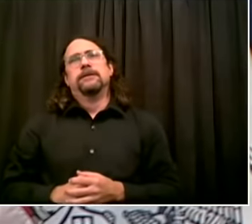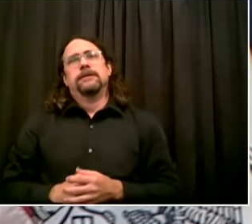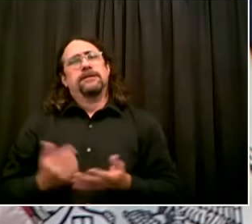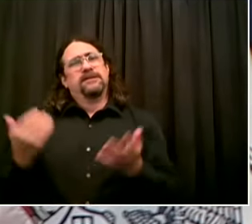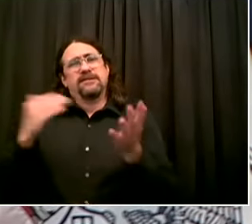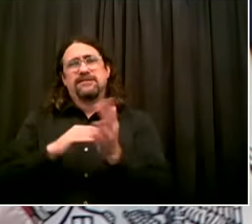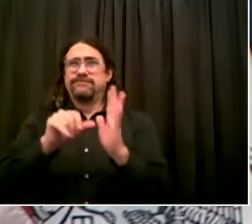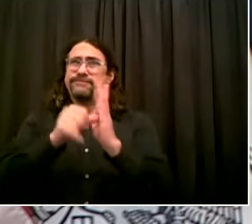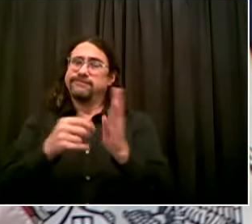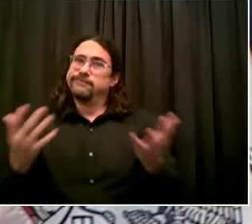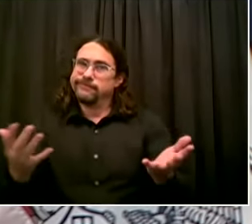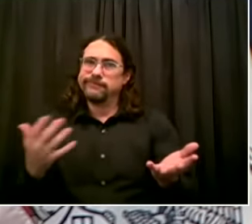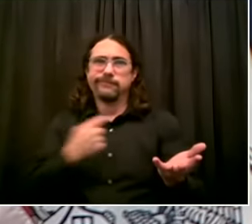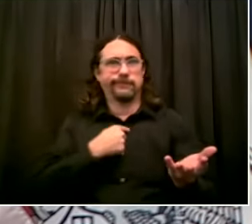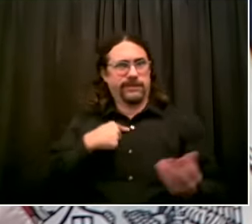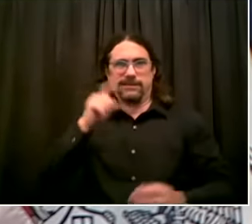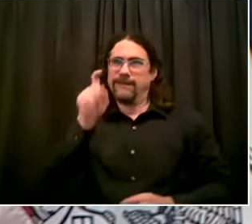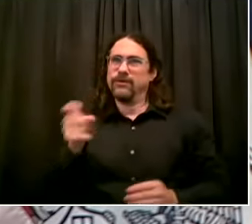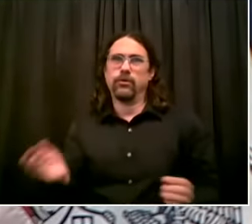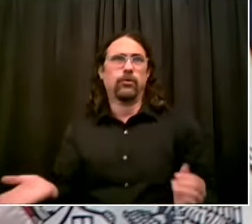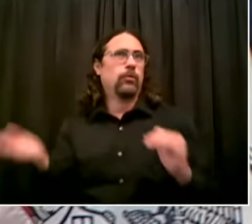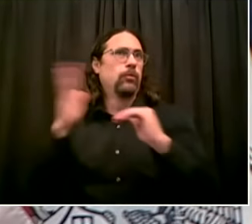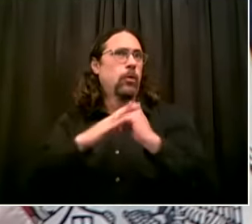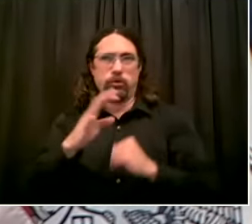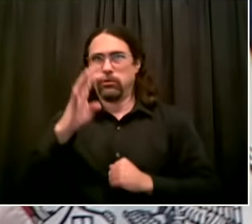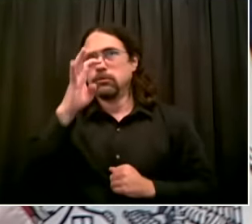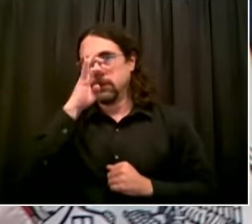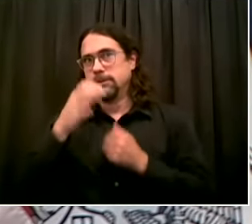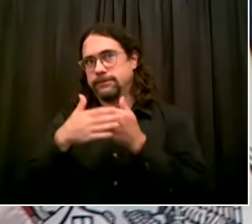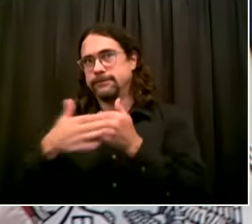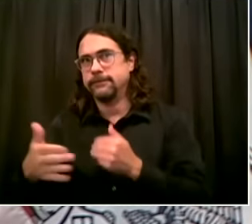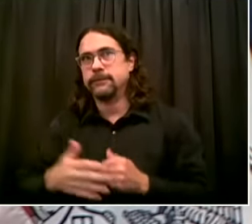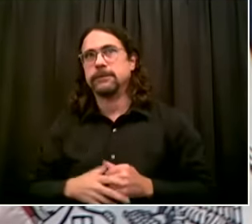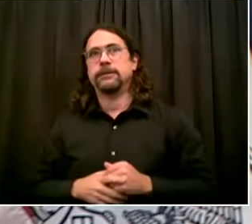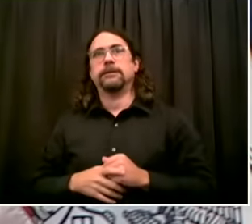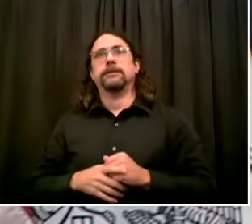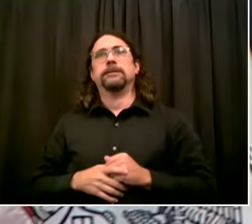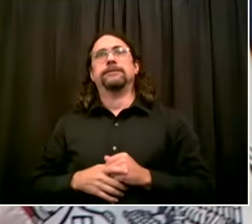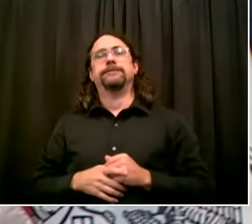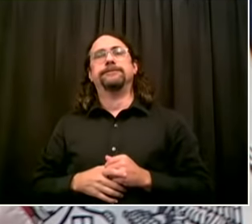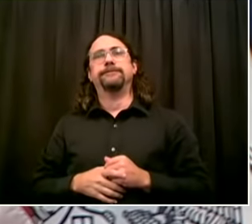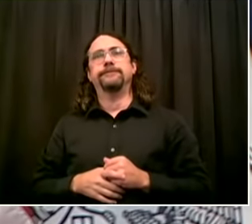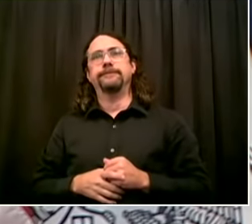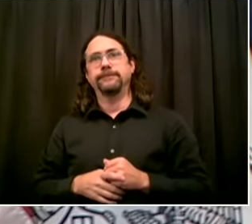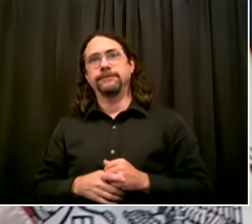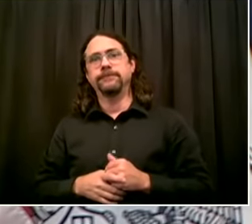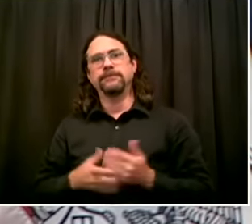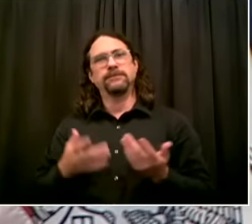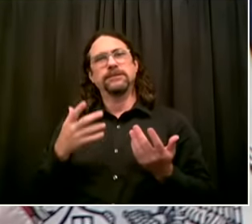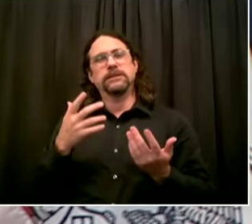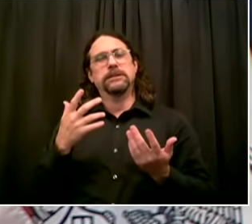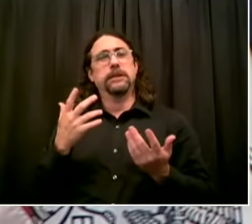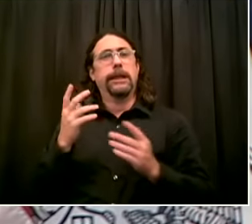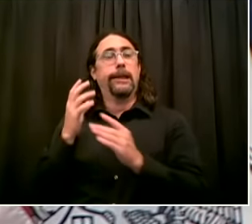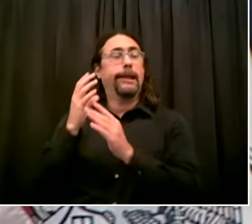I SPOKE WITH THEM TO GIVE THEM THE UPDATE ON THE NUMBERS AND THE ENFORCEMENT